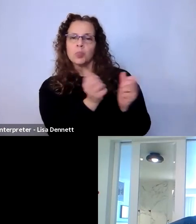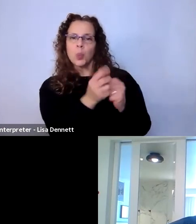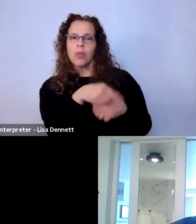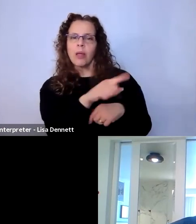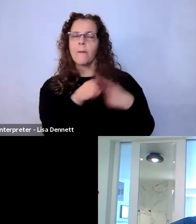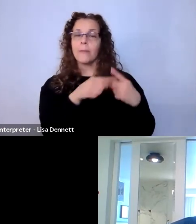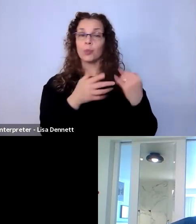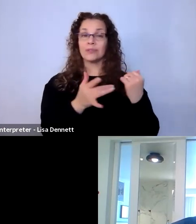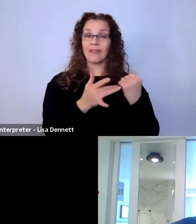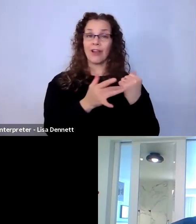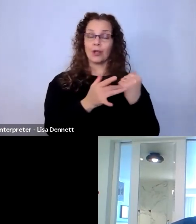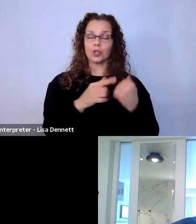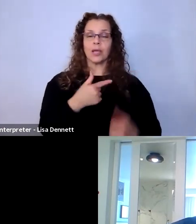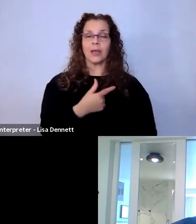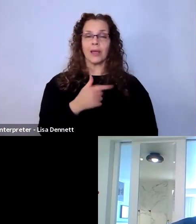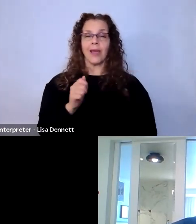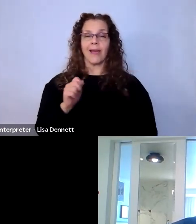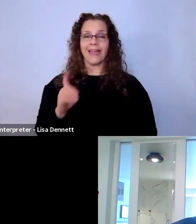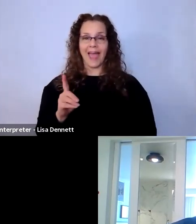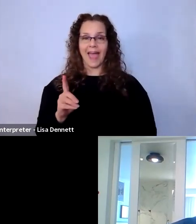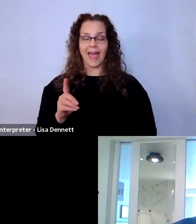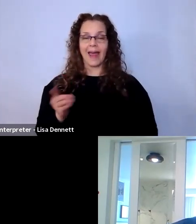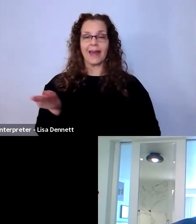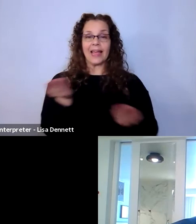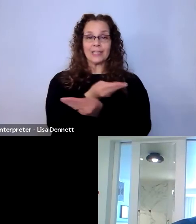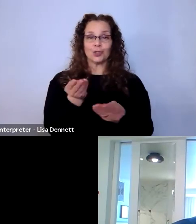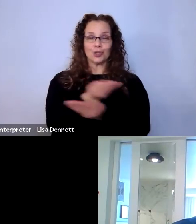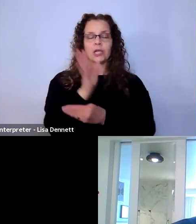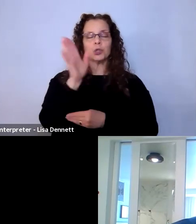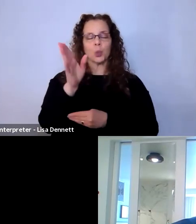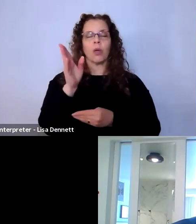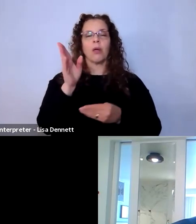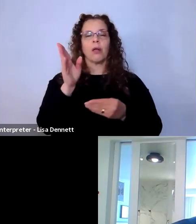The gas exchange is going to enable that conversation to happen so we're really excited for that.